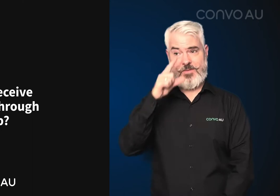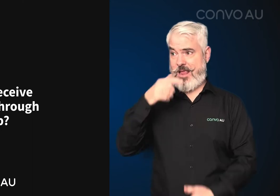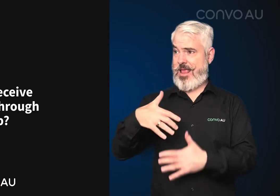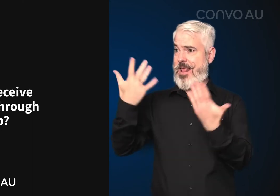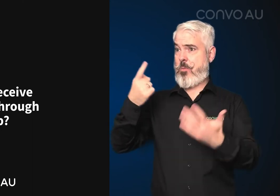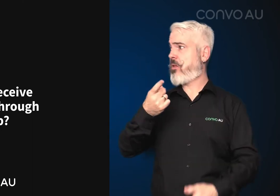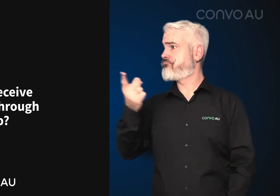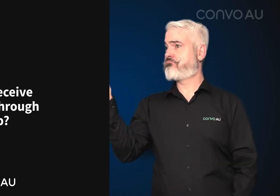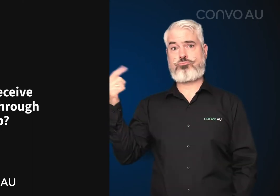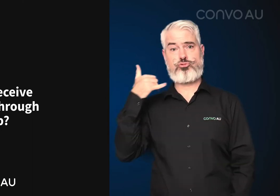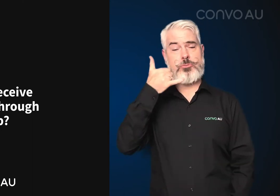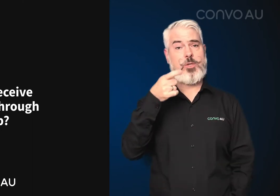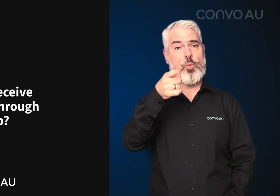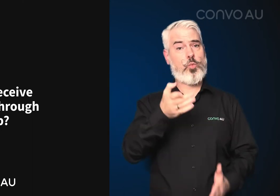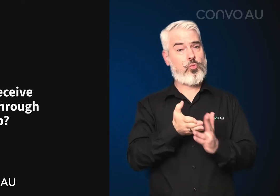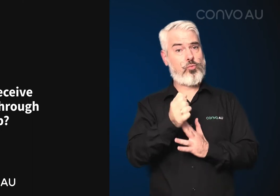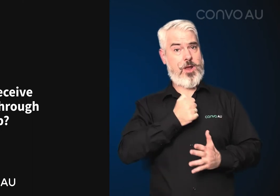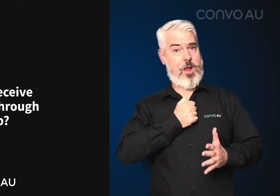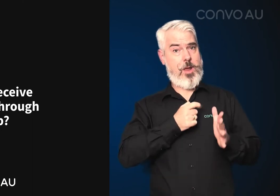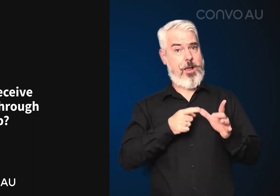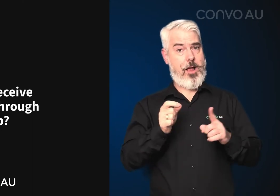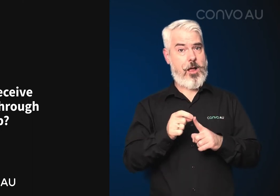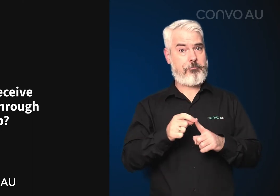Can you get calls from other people through our app?